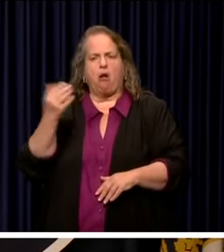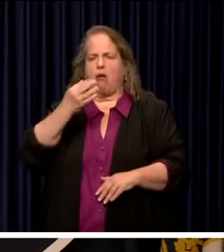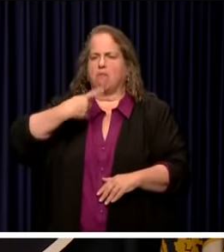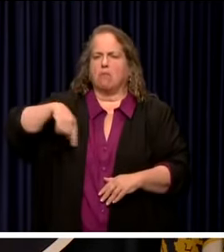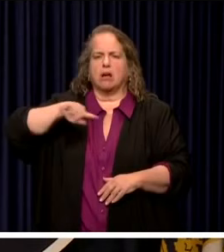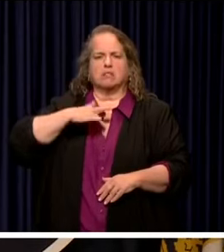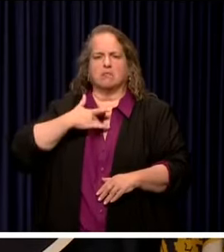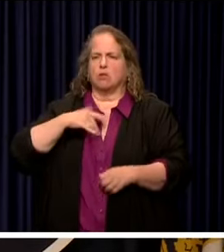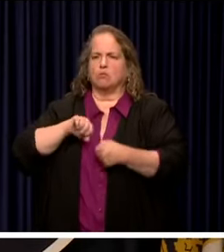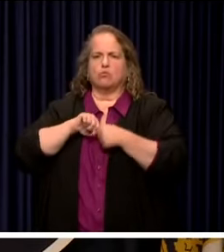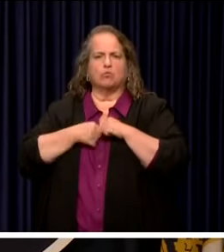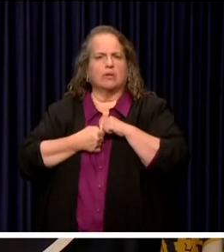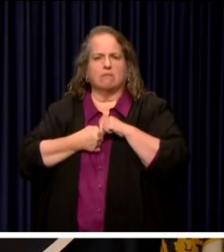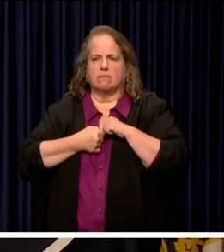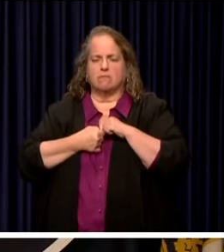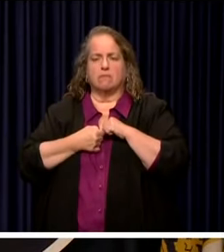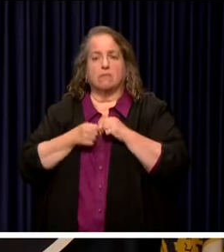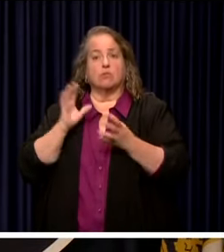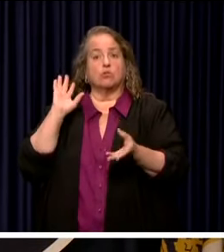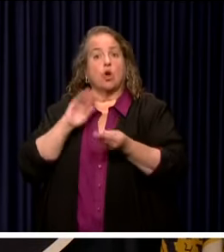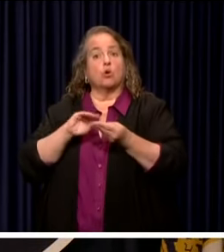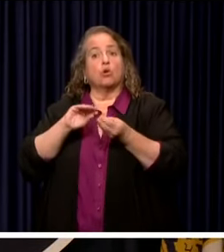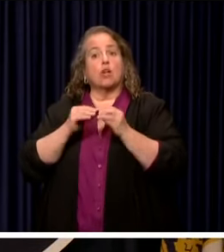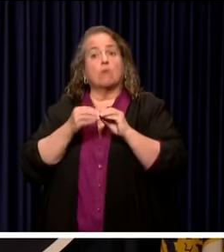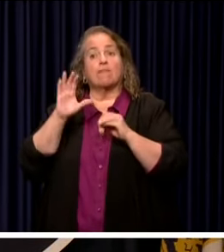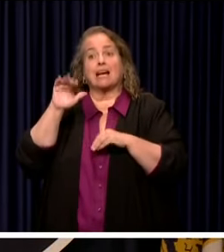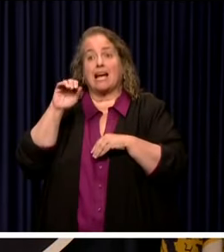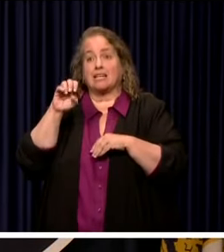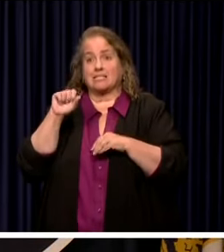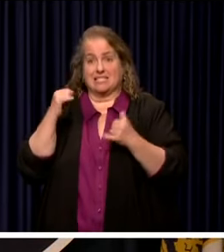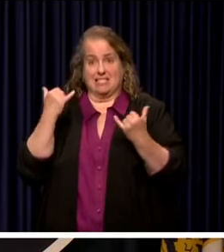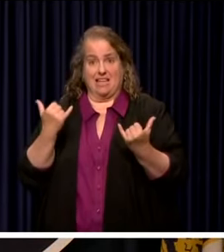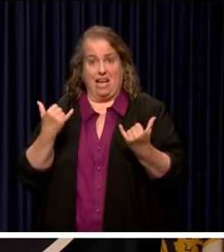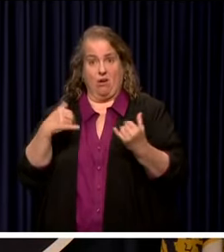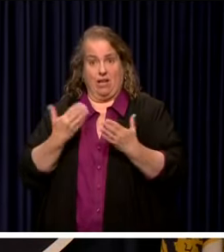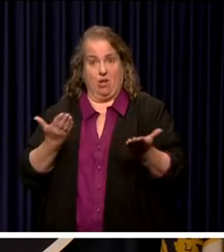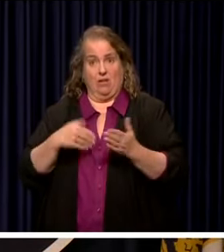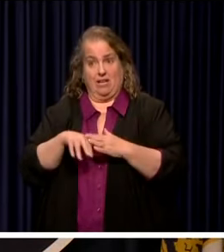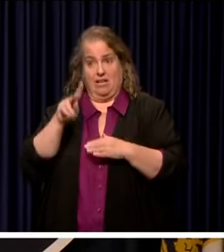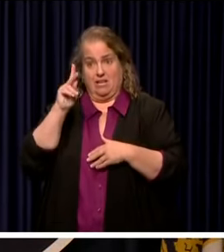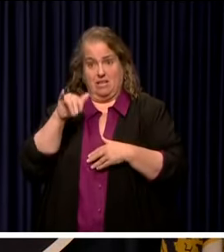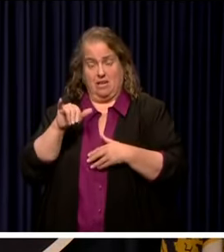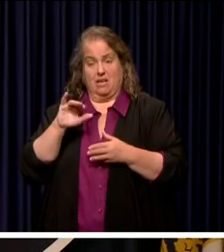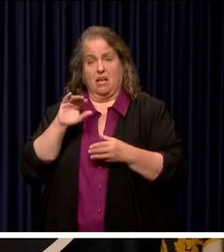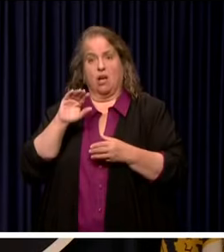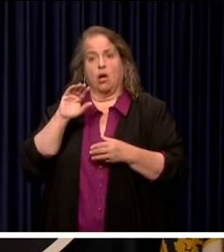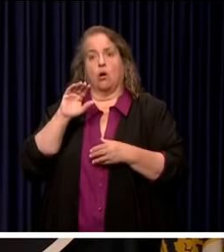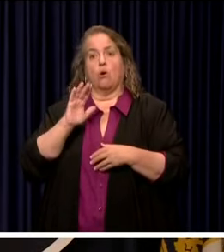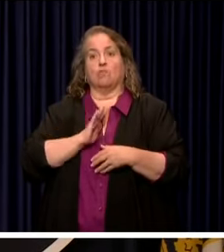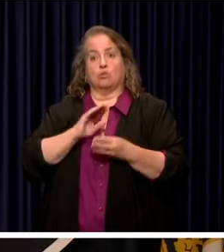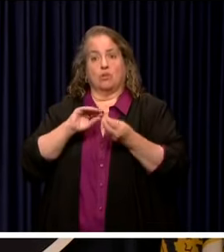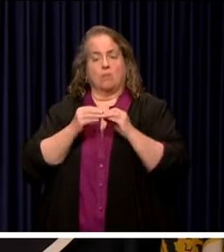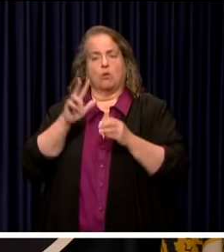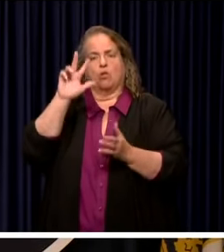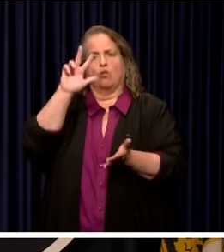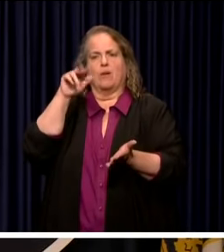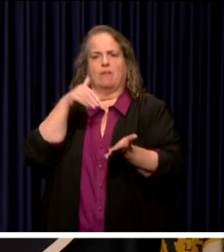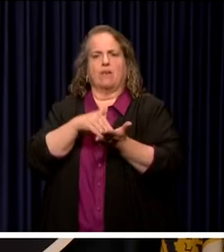RACIAL DATA. THAT IS 78.47% WHITE, 19.4%